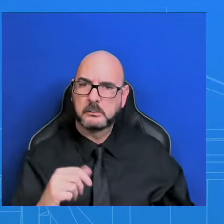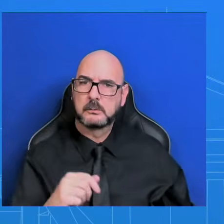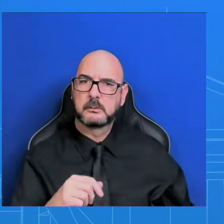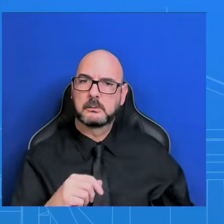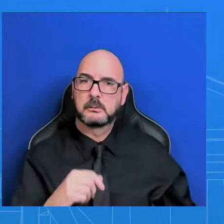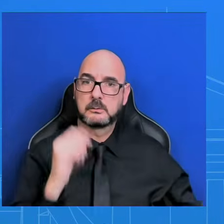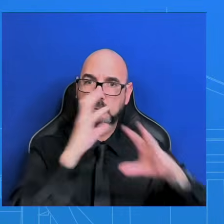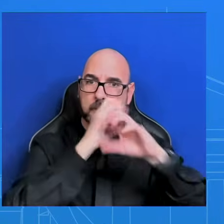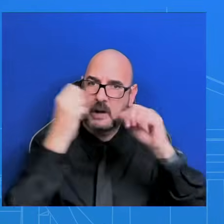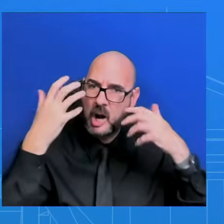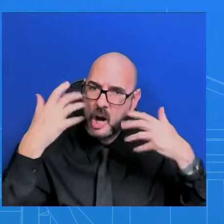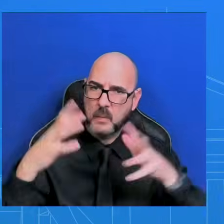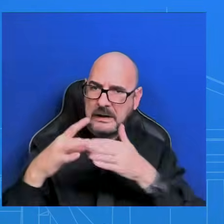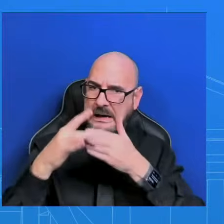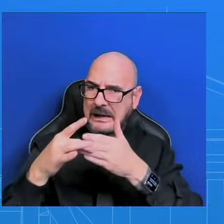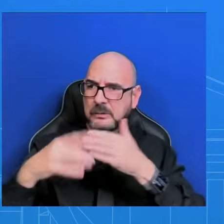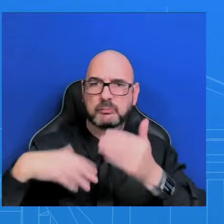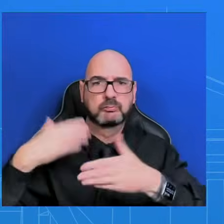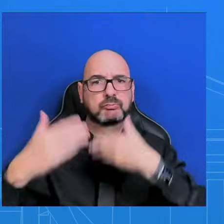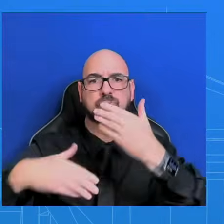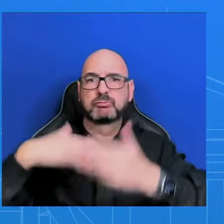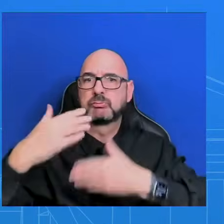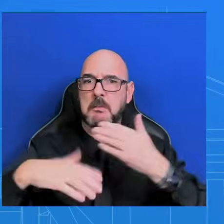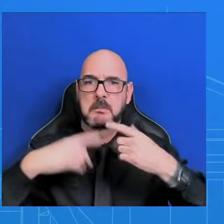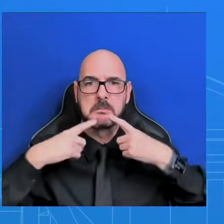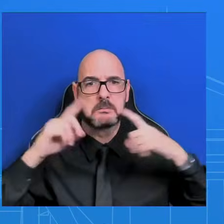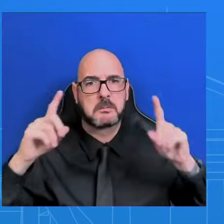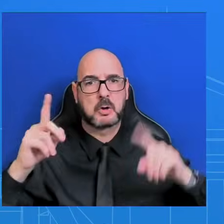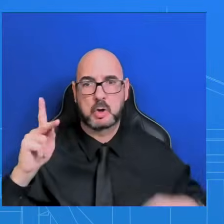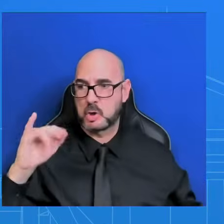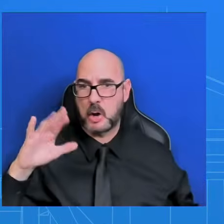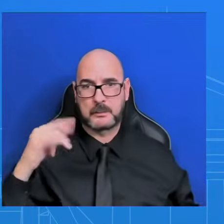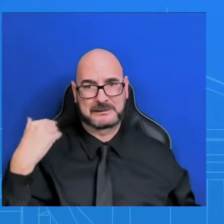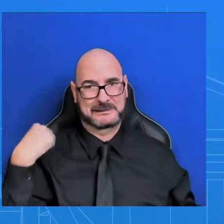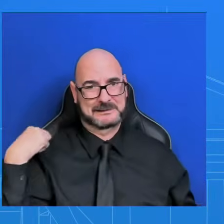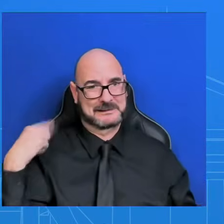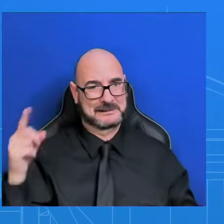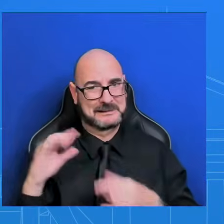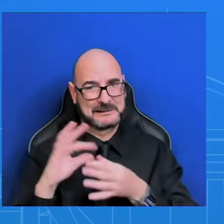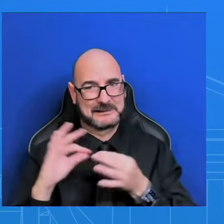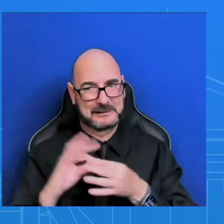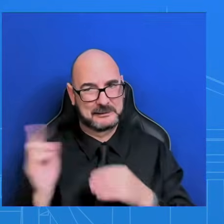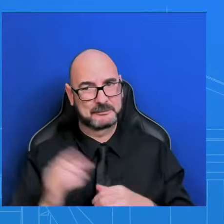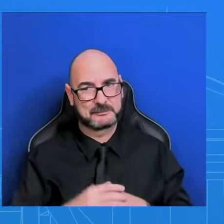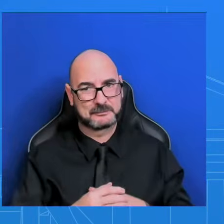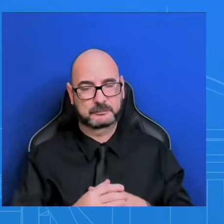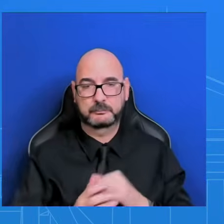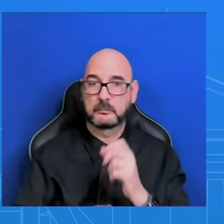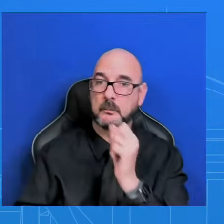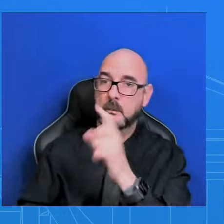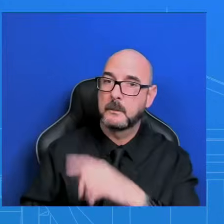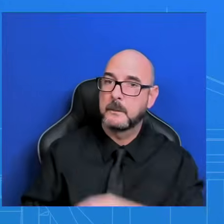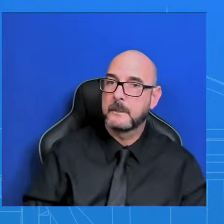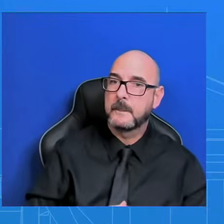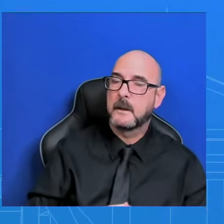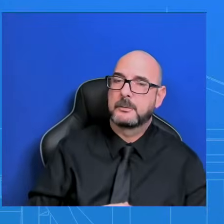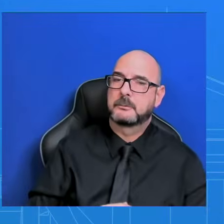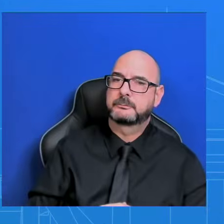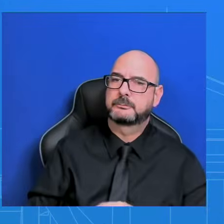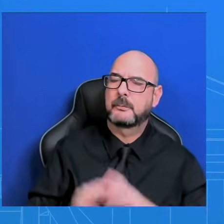as the Admiral has said. The Press: If the International Court did rule that war crimes were committed, would the U.S. support -- Ms. Jean-Pierre: I'm -- I'm not going to get into hypothetical- -- The Press: -- that rule?